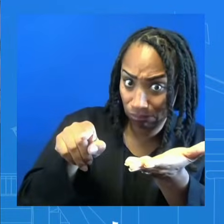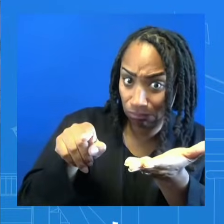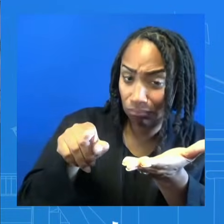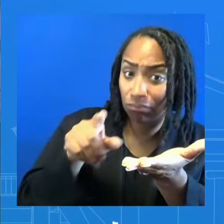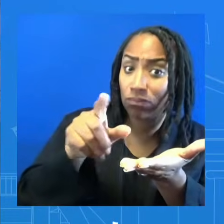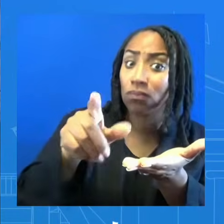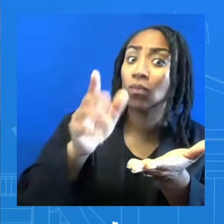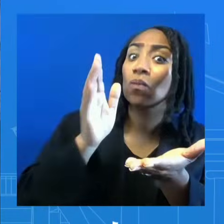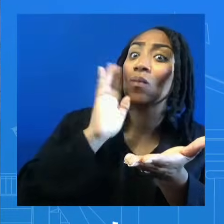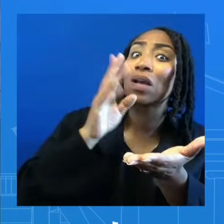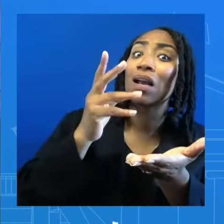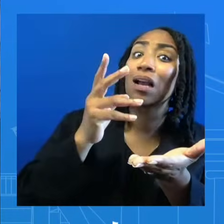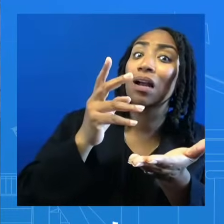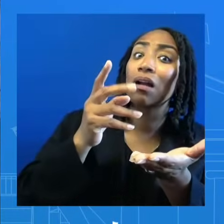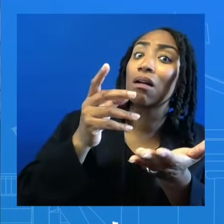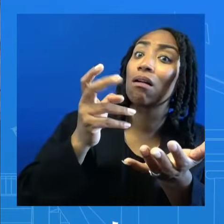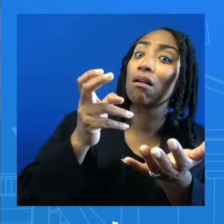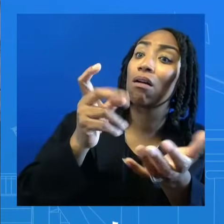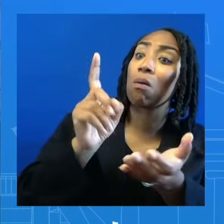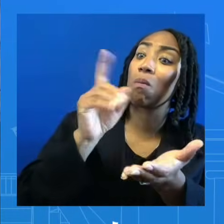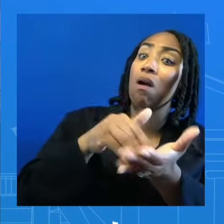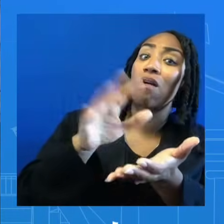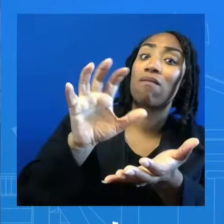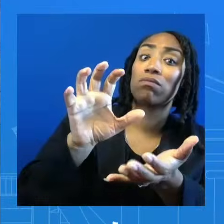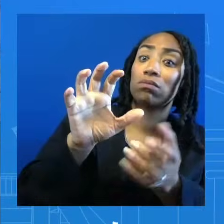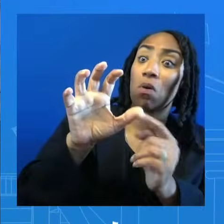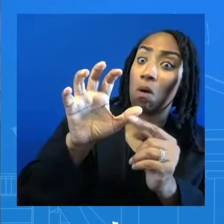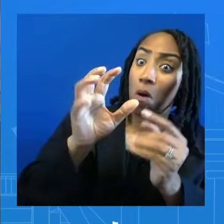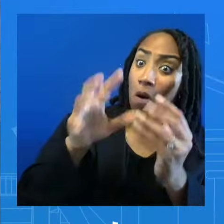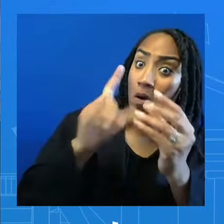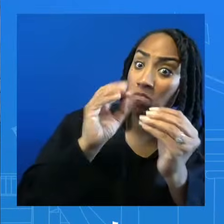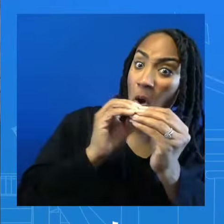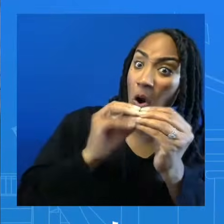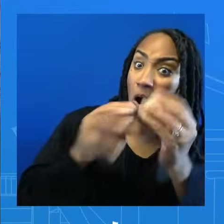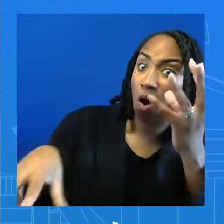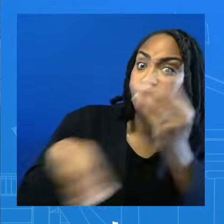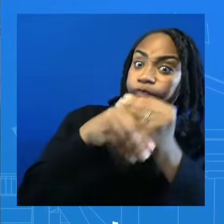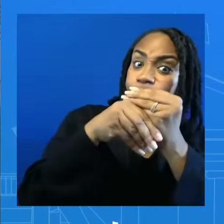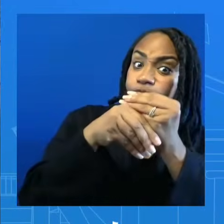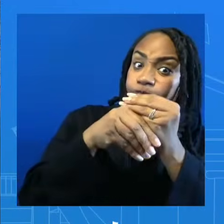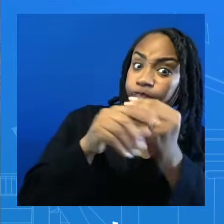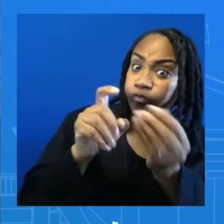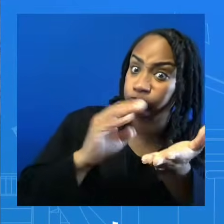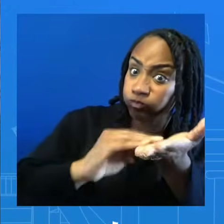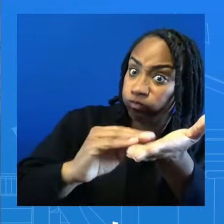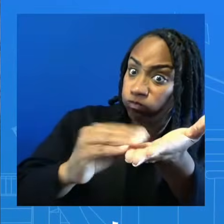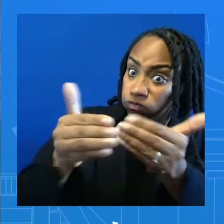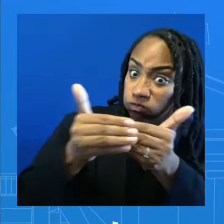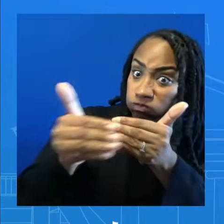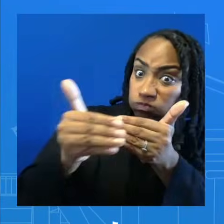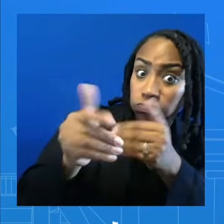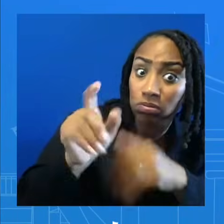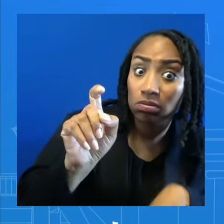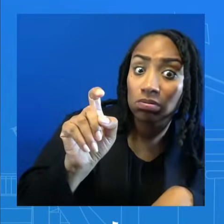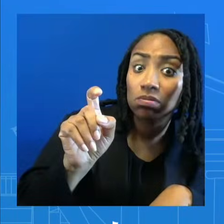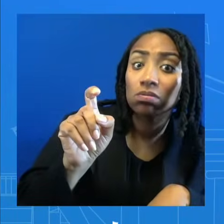coming forward? Or will there -- you know, do you anticipate that there could be another larger-scale move? Ms. Jean-Pierre: I'm not going to get into the strategy.